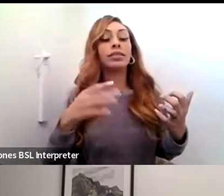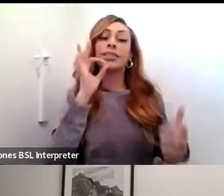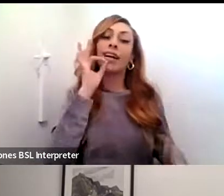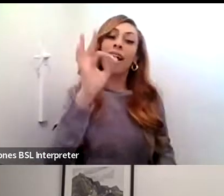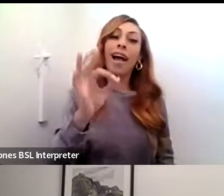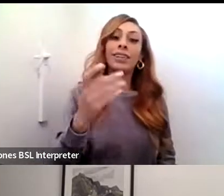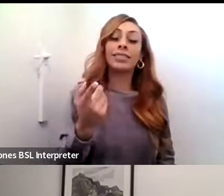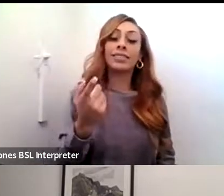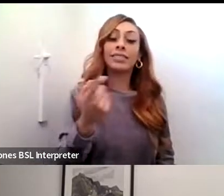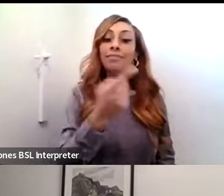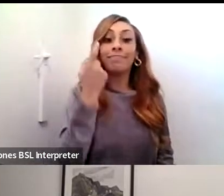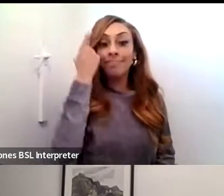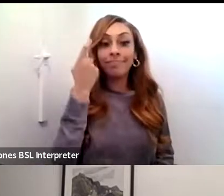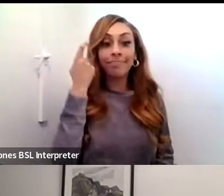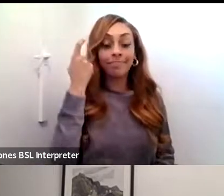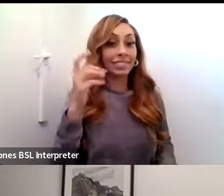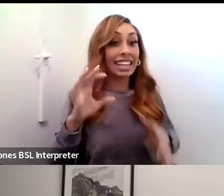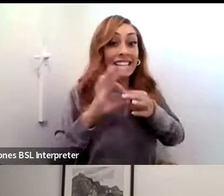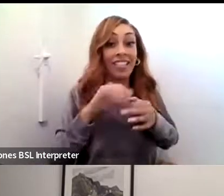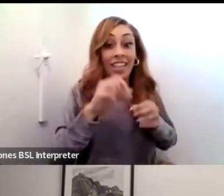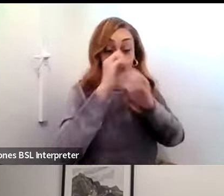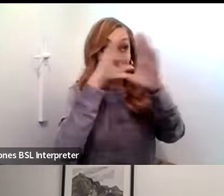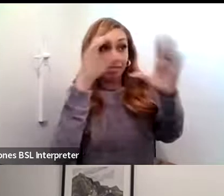for thoughts on that idea of liveness,